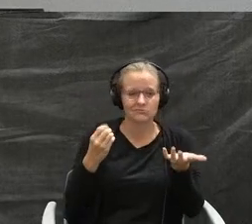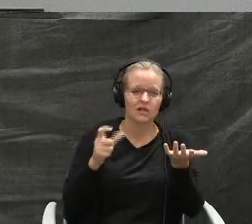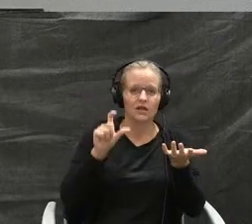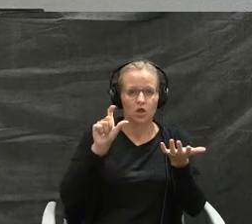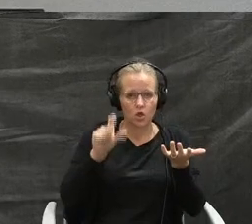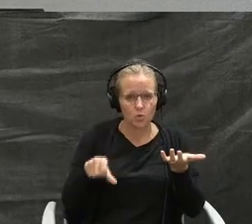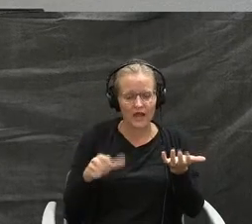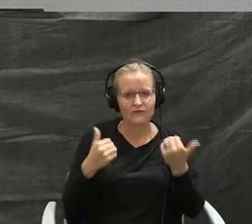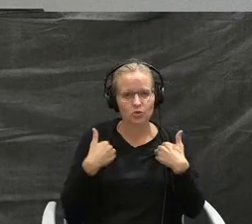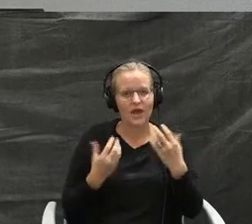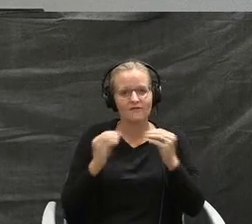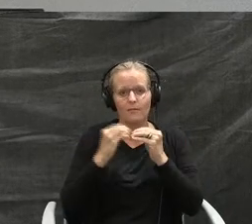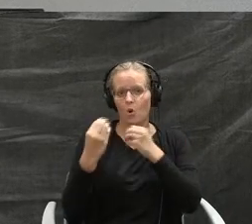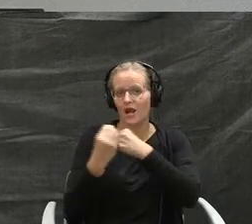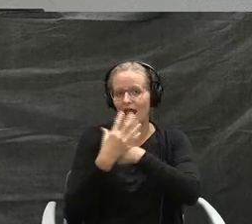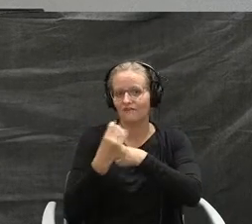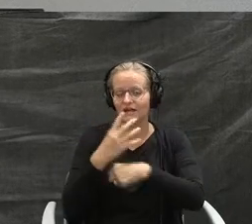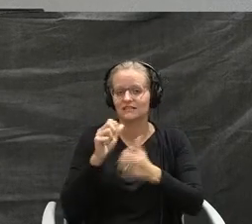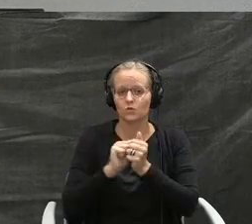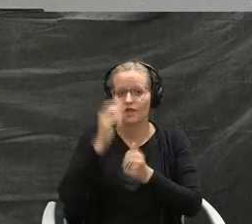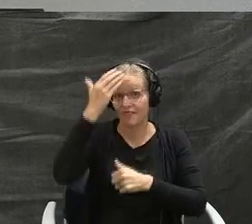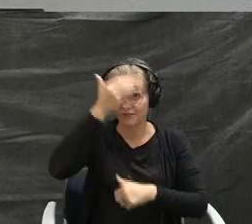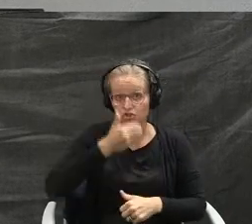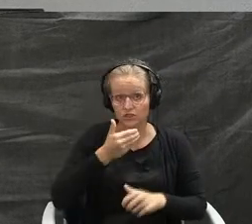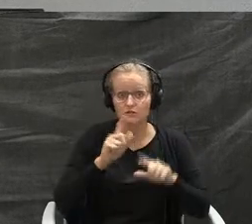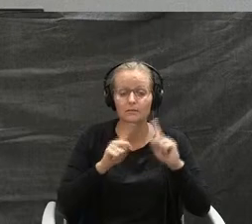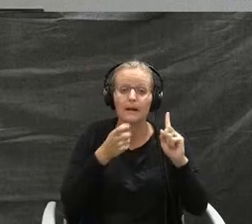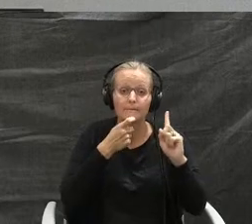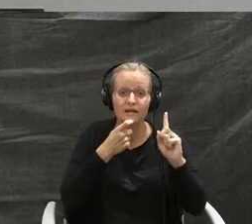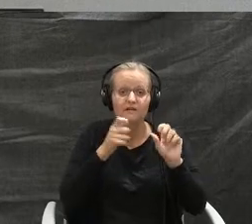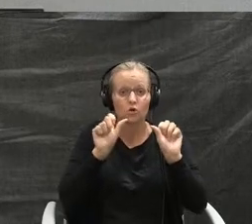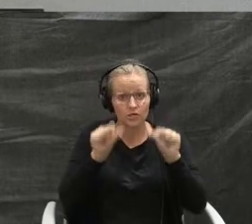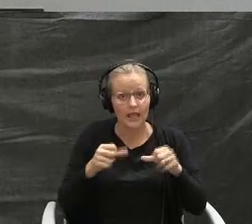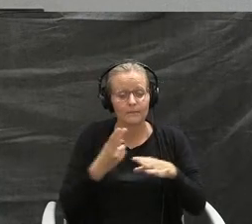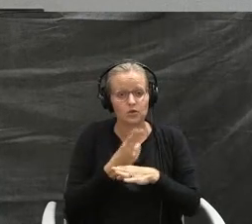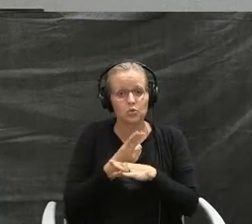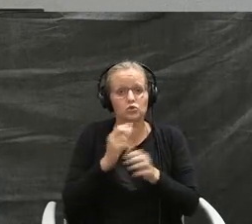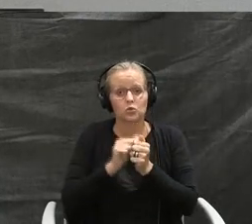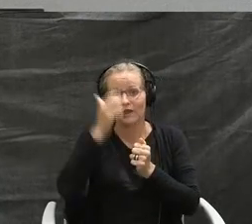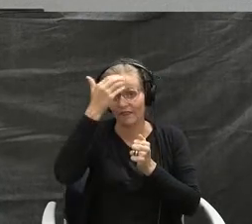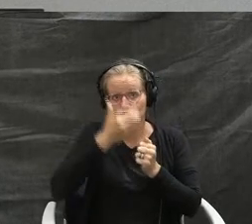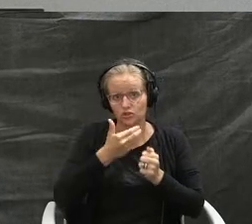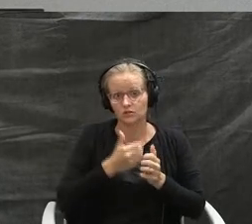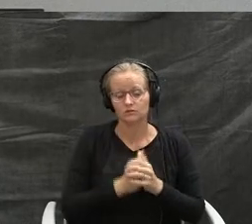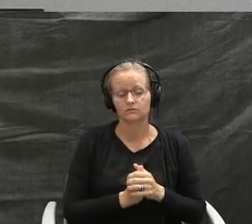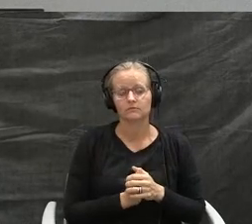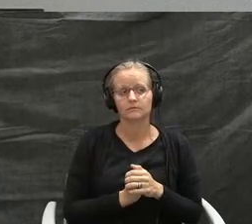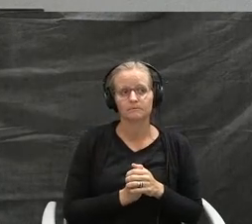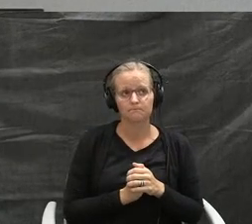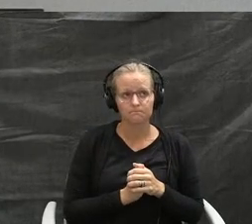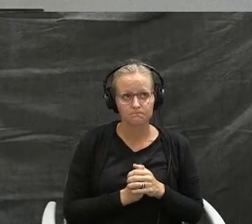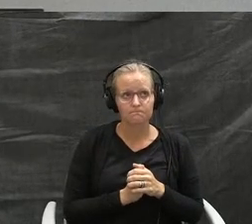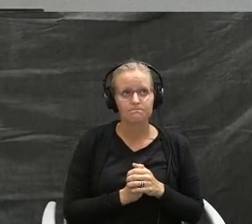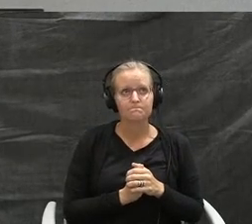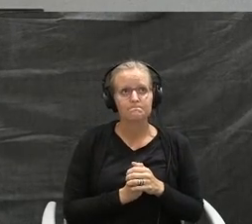that. Uh. Students refusing or Mass. As I said, we just are not gonna